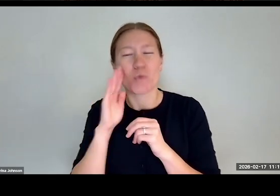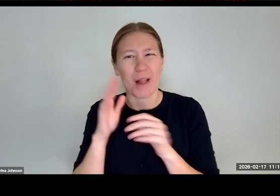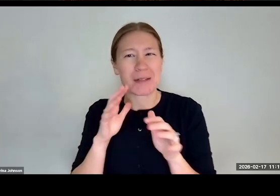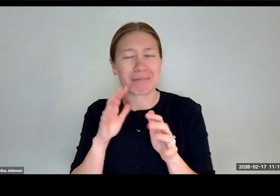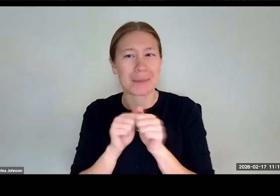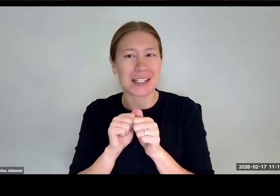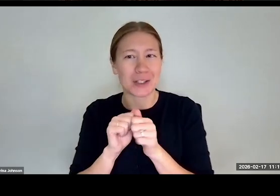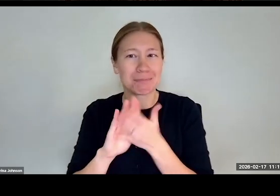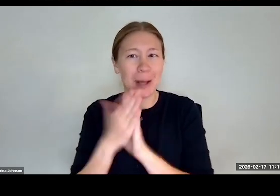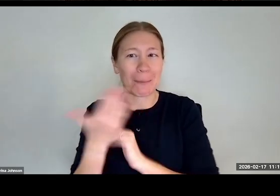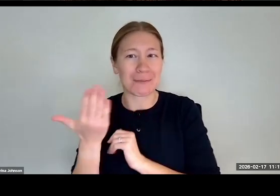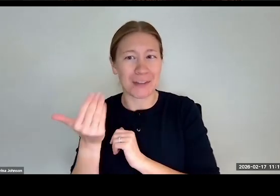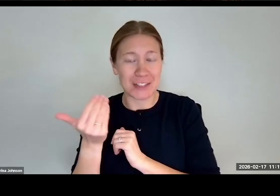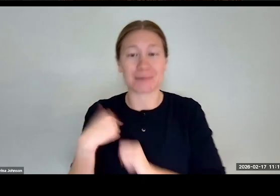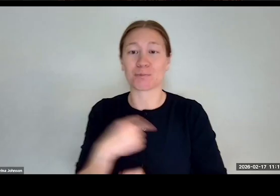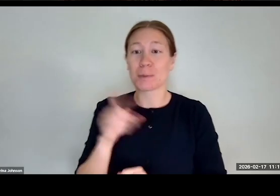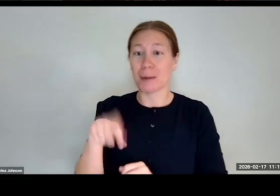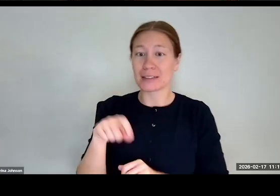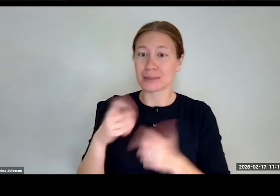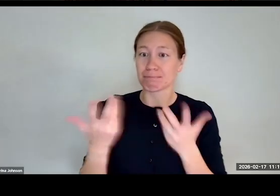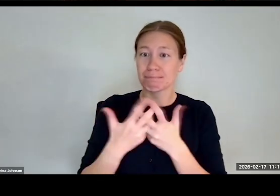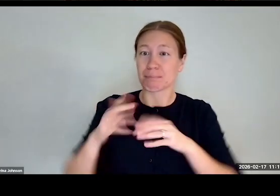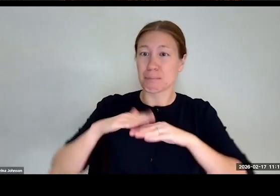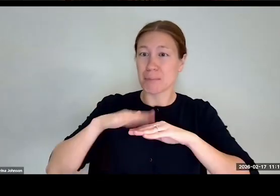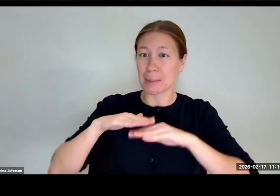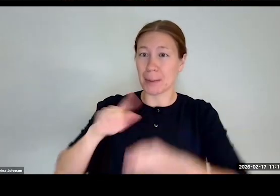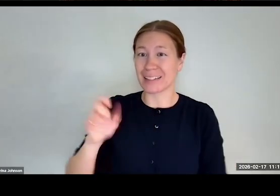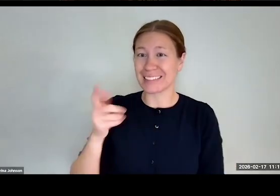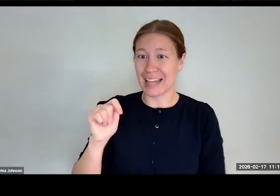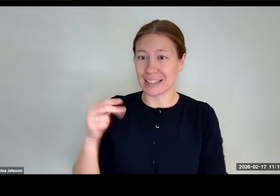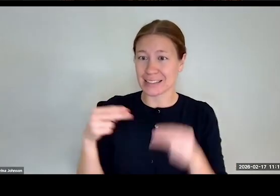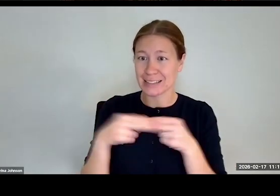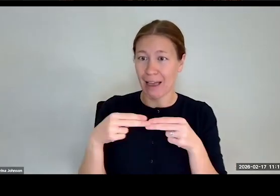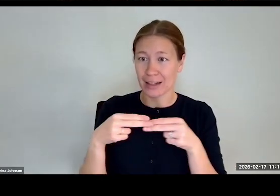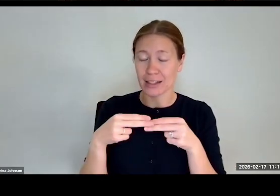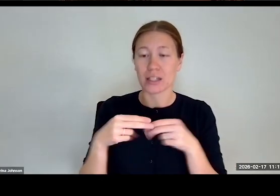that we are maintaining a minimum text size that is consistent across our slides